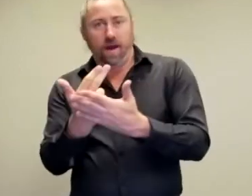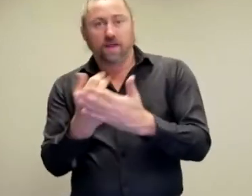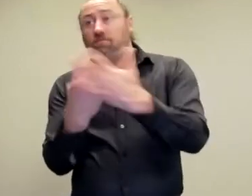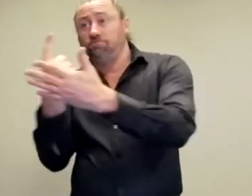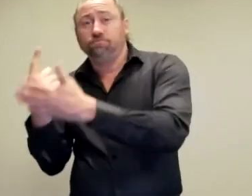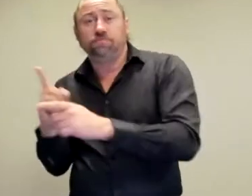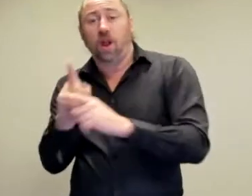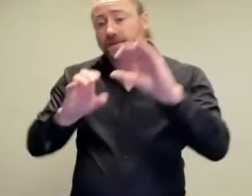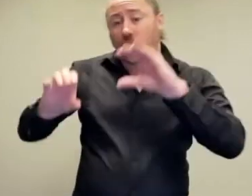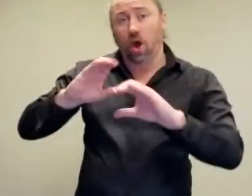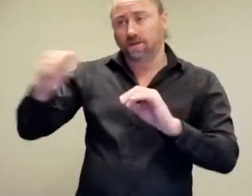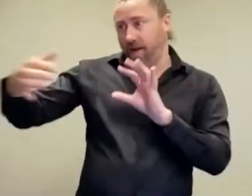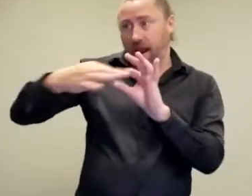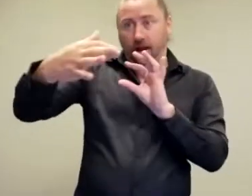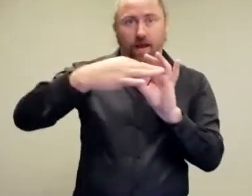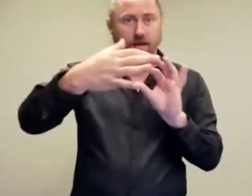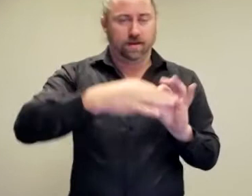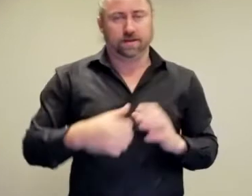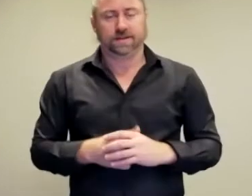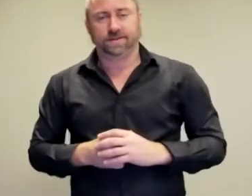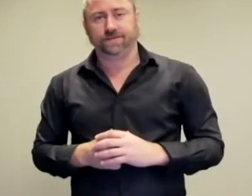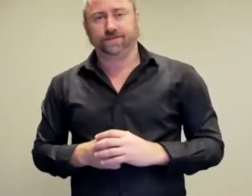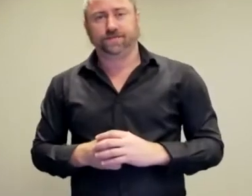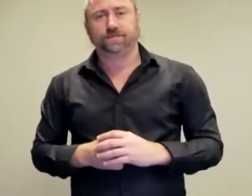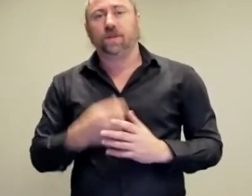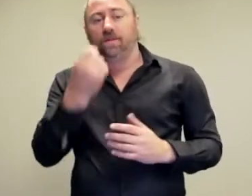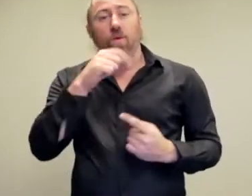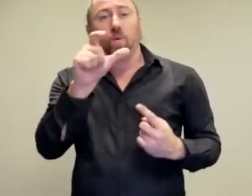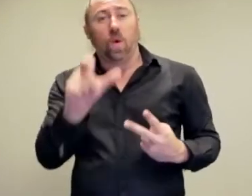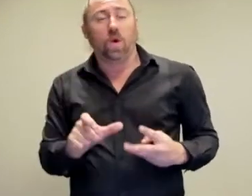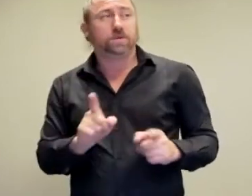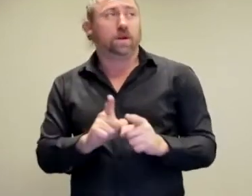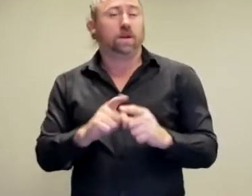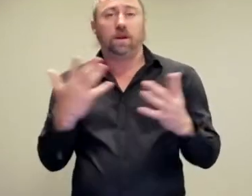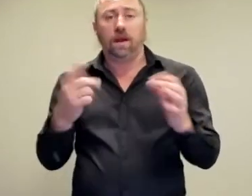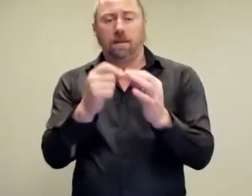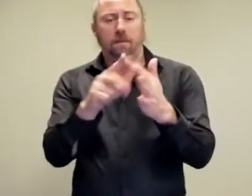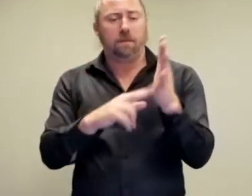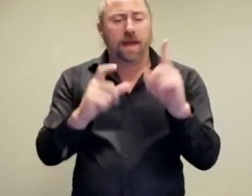such as science. Some of these words include bend, align